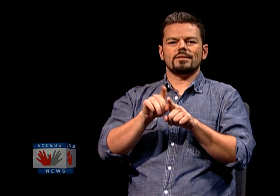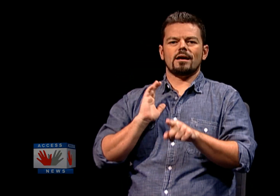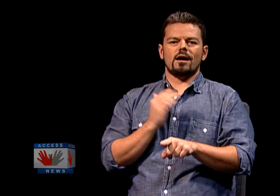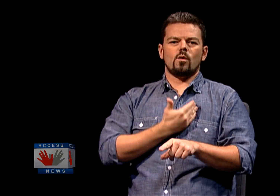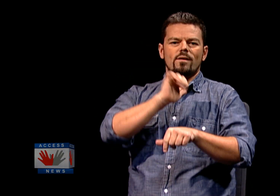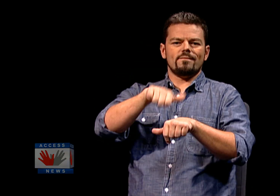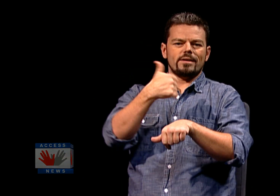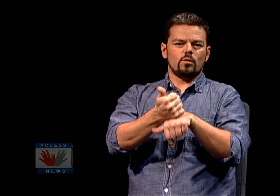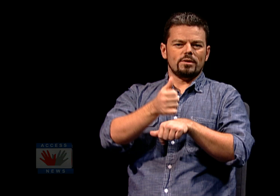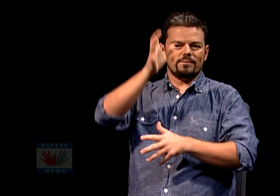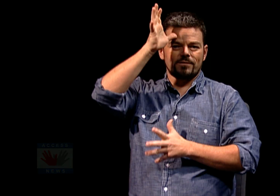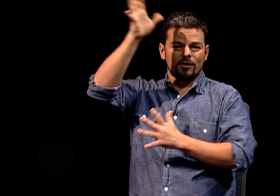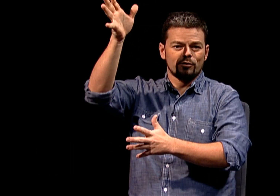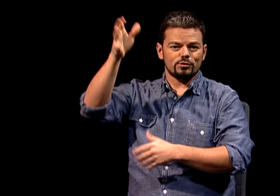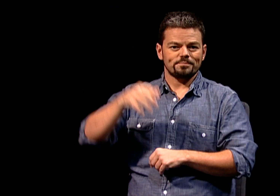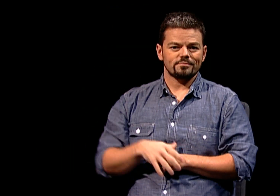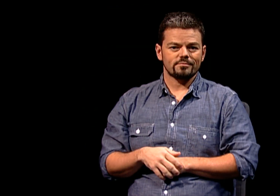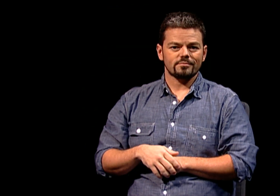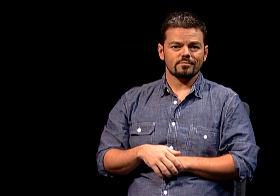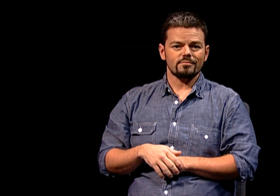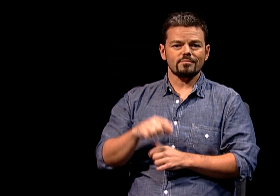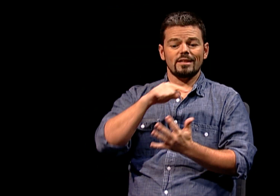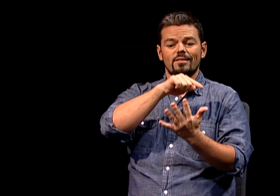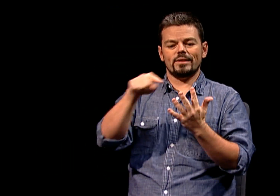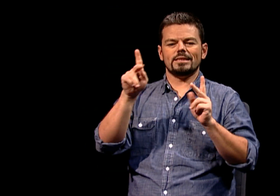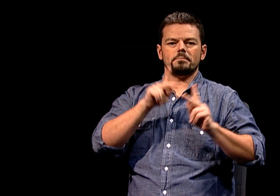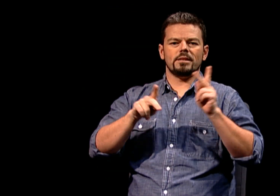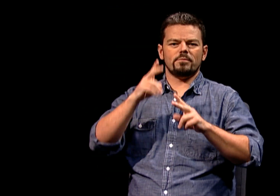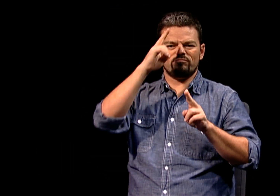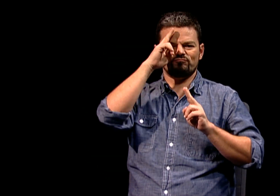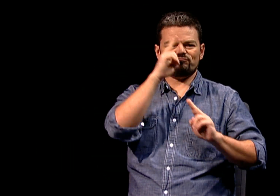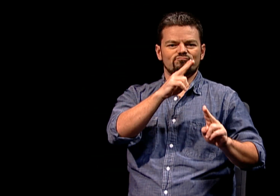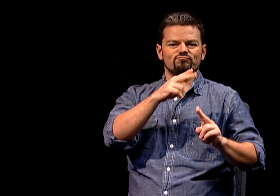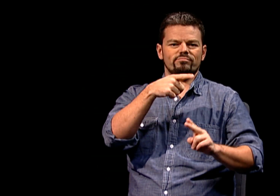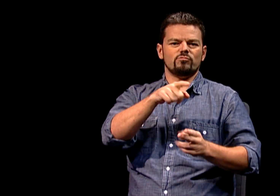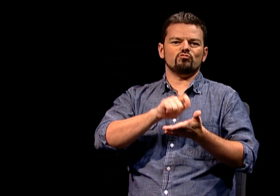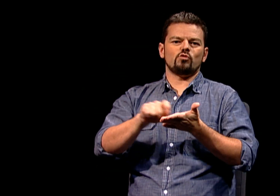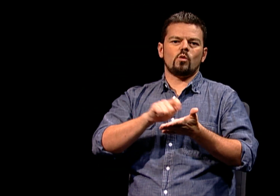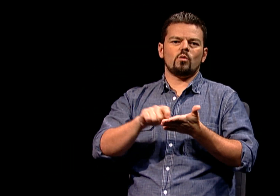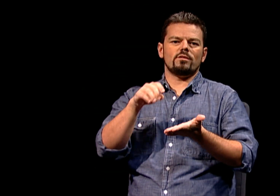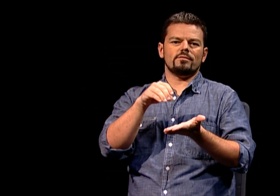WE'LL PROFILE PEOPLE KNOWN AS OUR FOUNDING FATHERS. THE INDIVIDUALS CREDITED